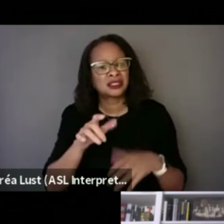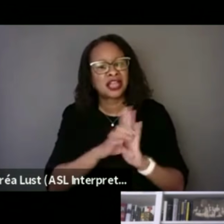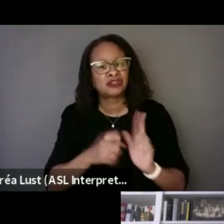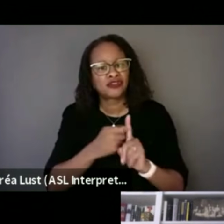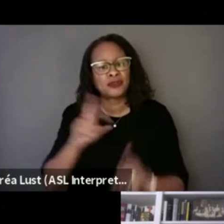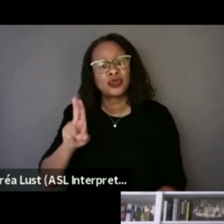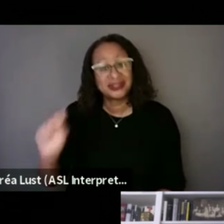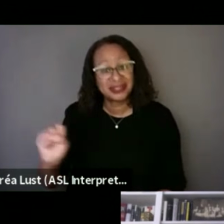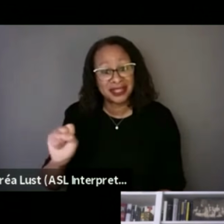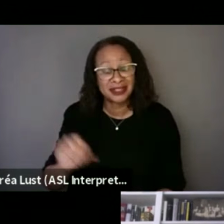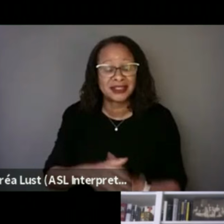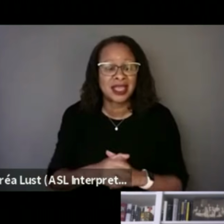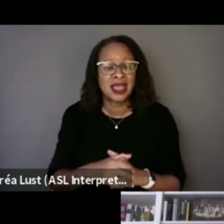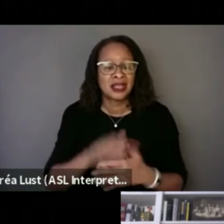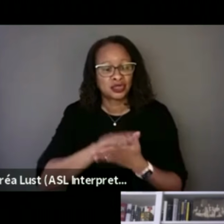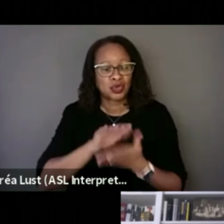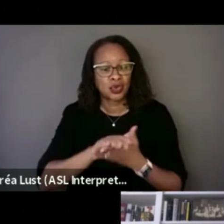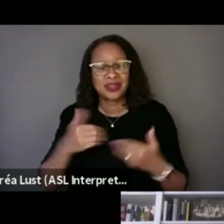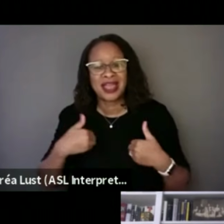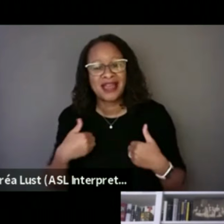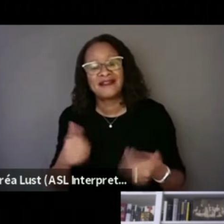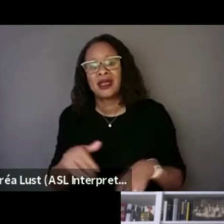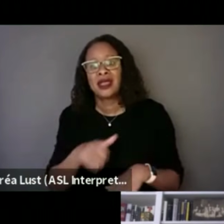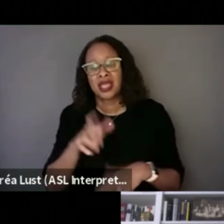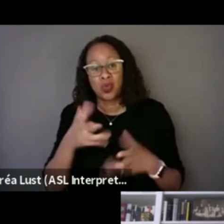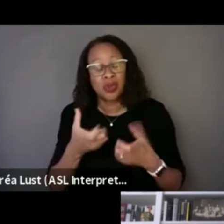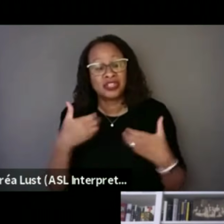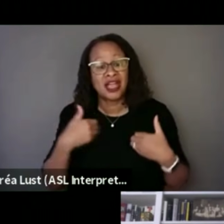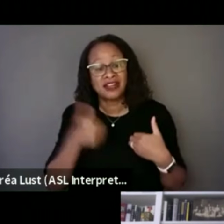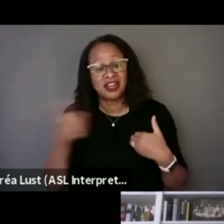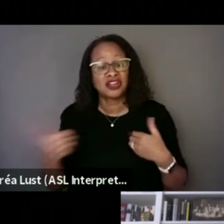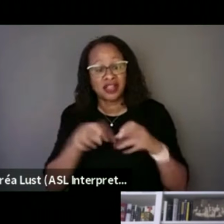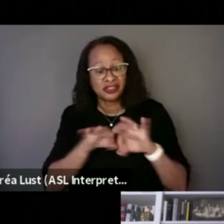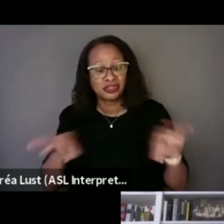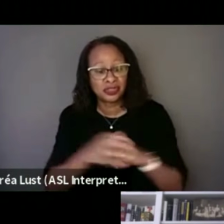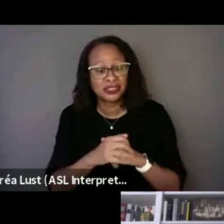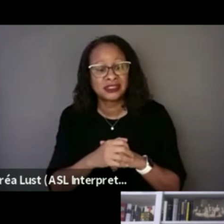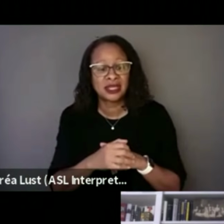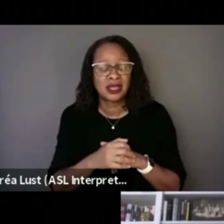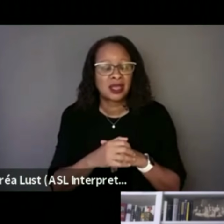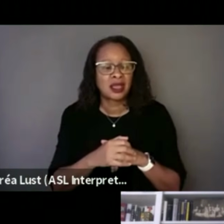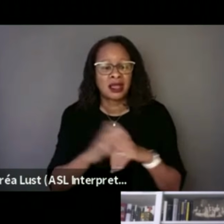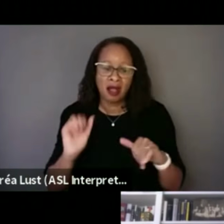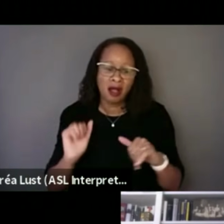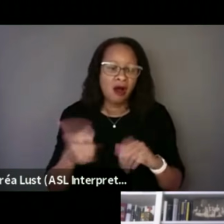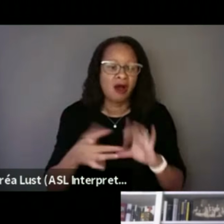And then he wanted to have another degree, and you'll see in the film what happens with them. But just yeah, all the relationships are so rich